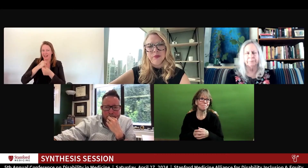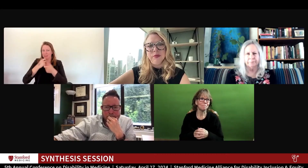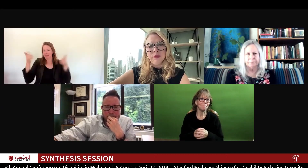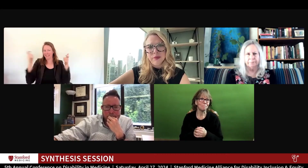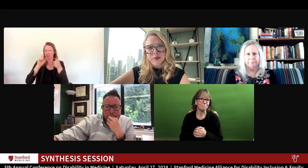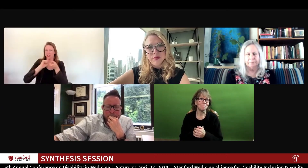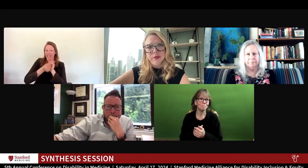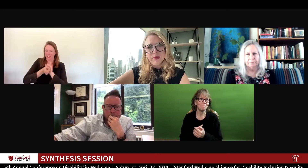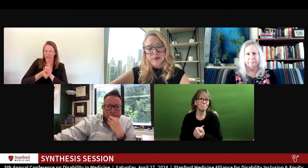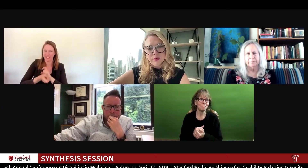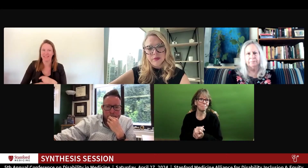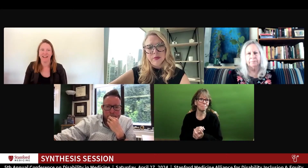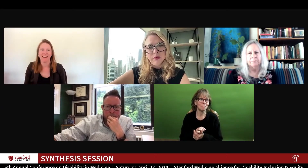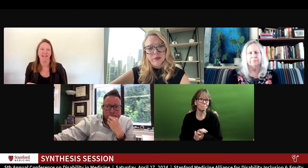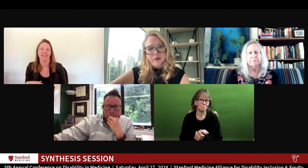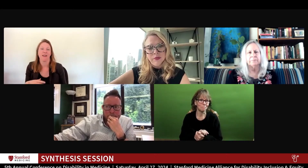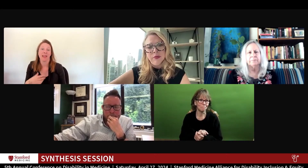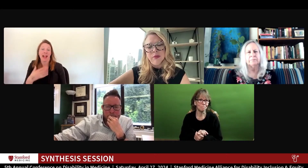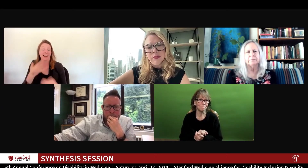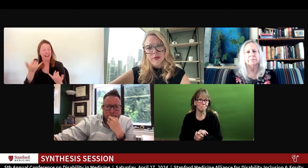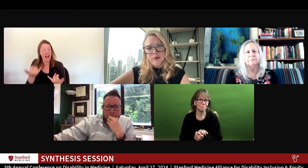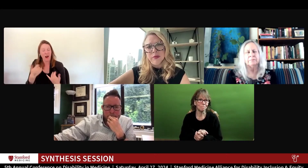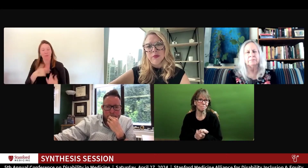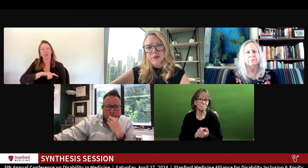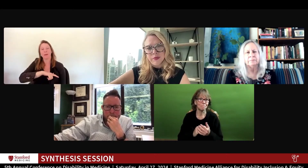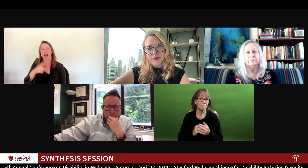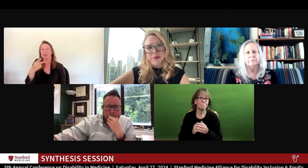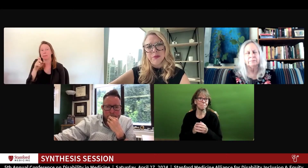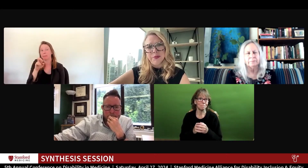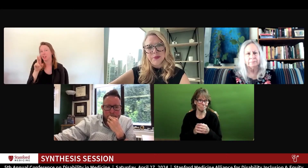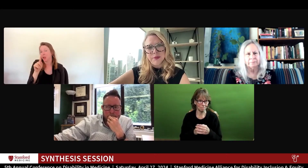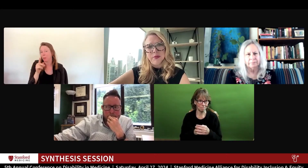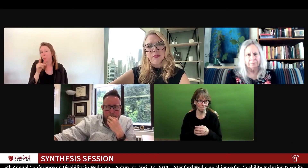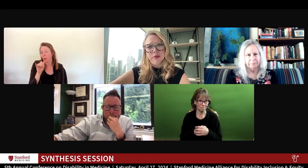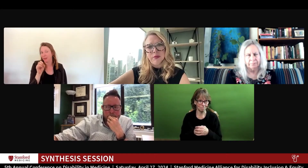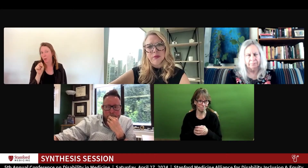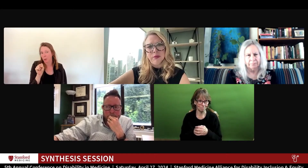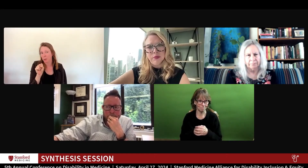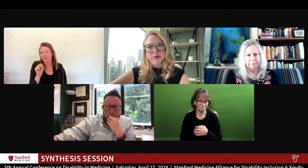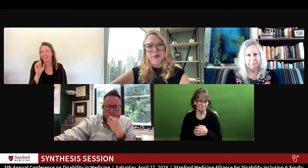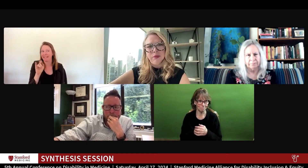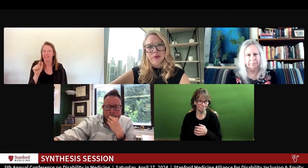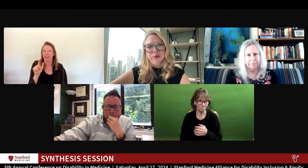continue to build to create the big changes we want to see. So now I'll be turning the